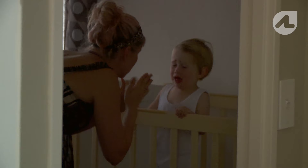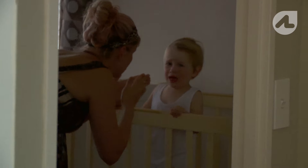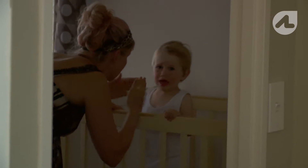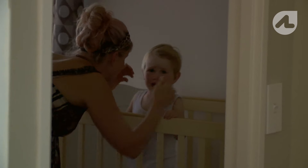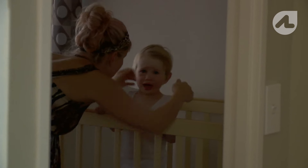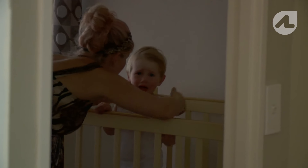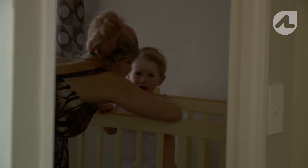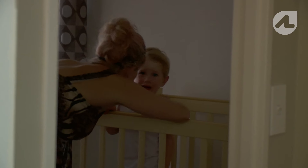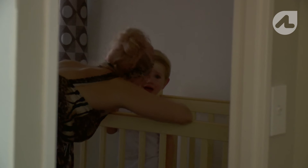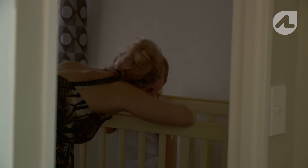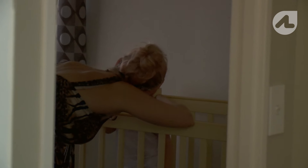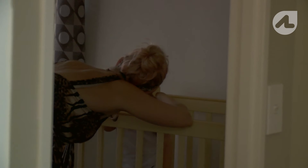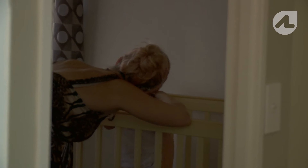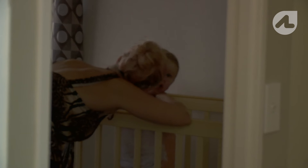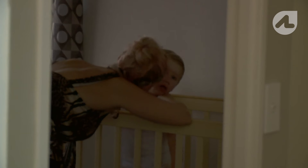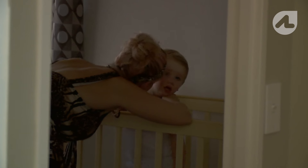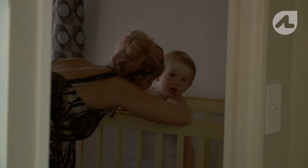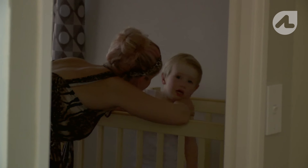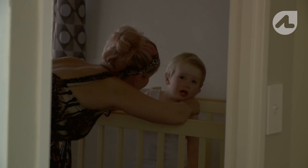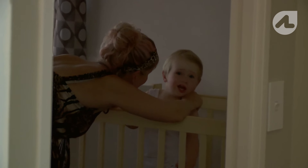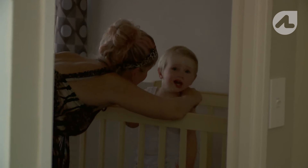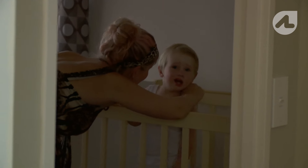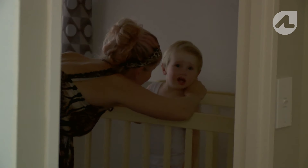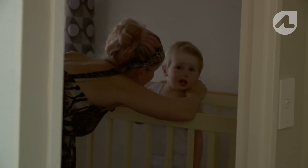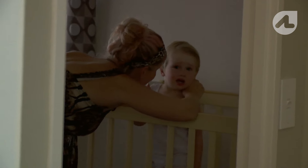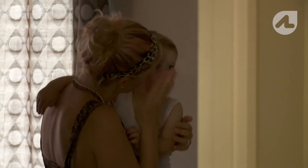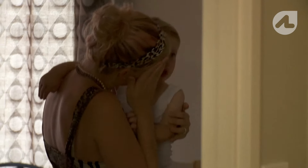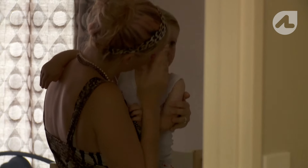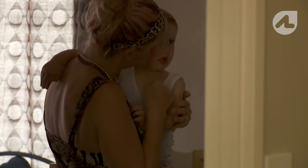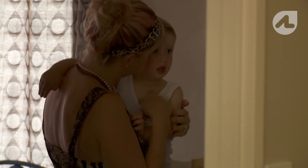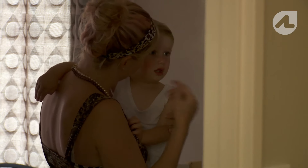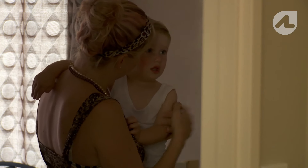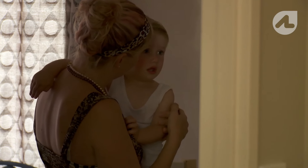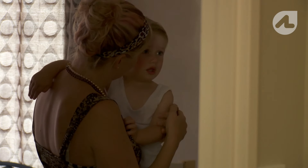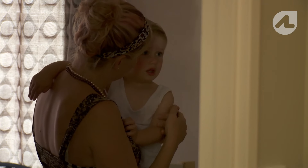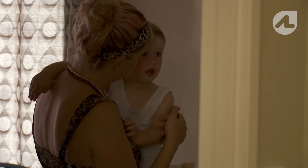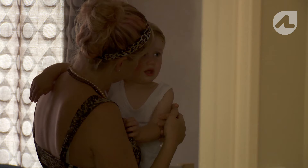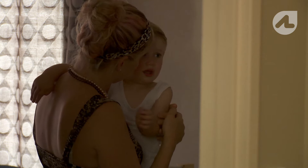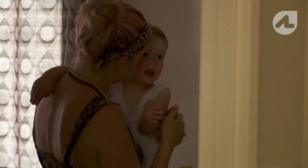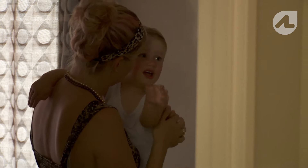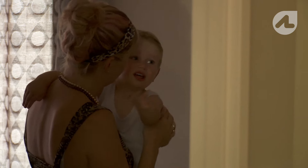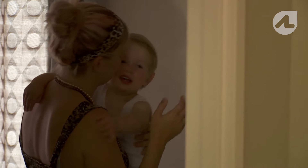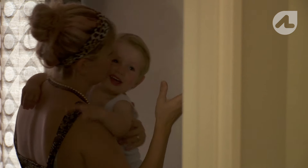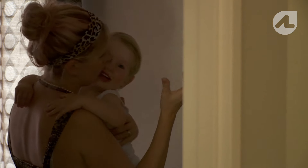Do you want a book? It's bed time.